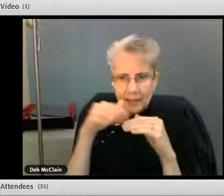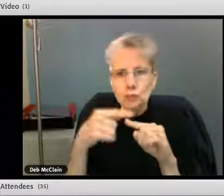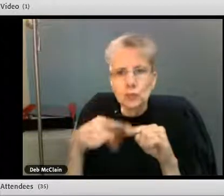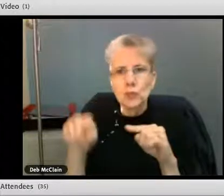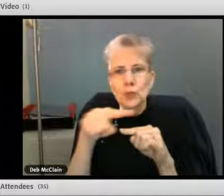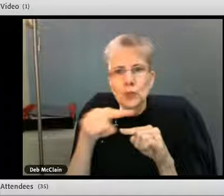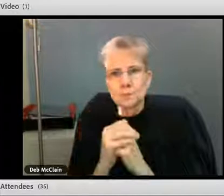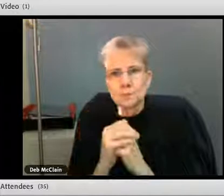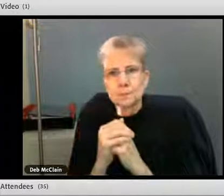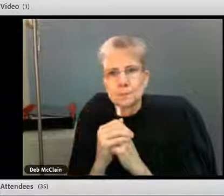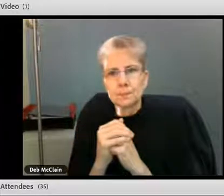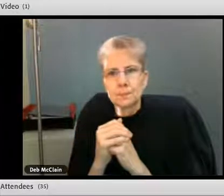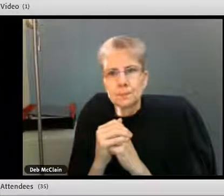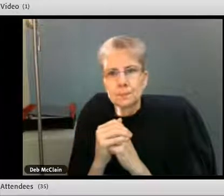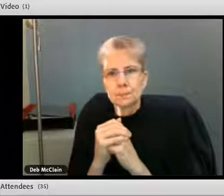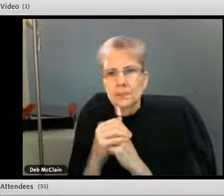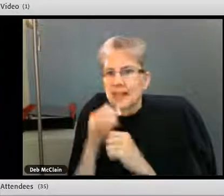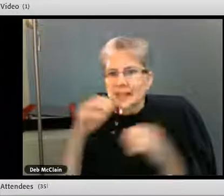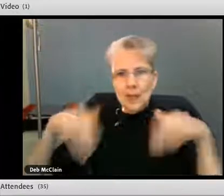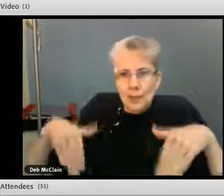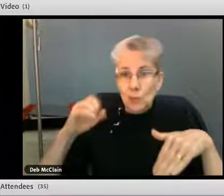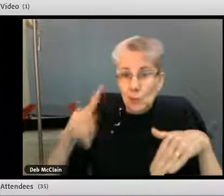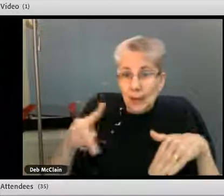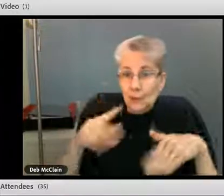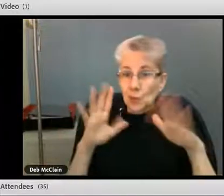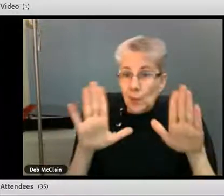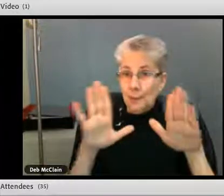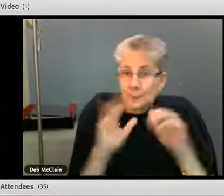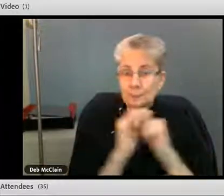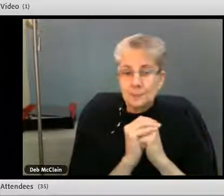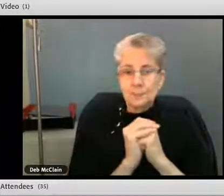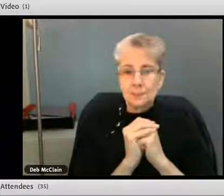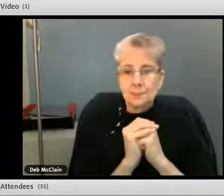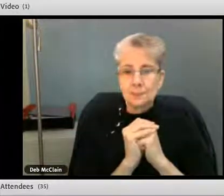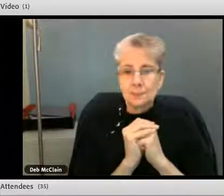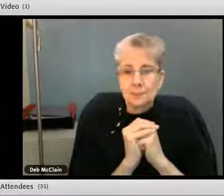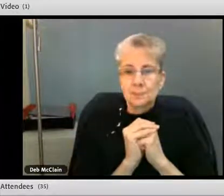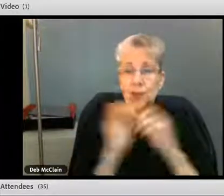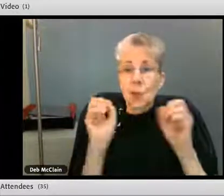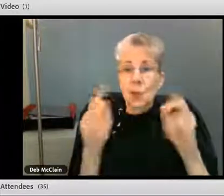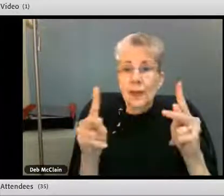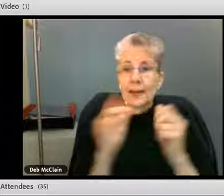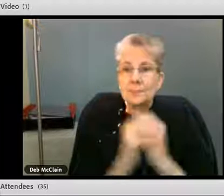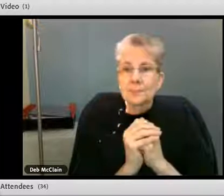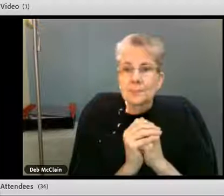Okay, great. All right. I'm just gonna wrap up the recording real quick,